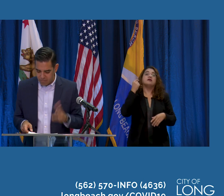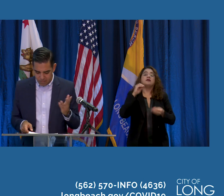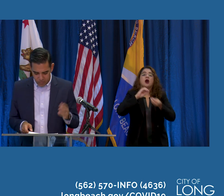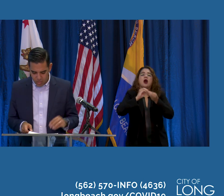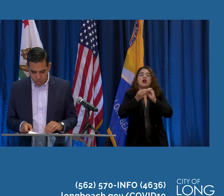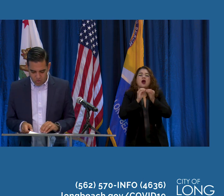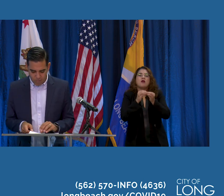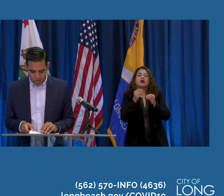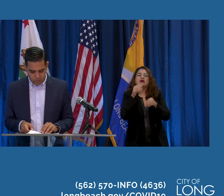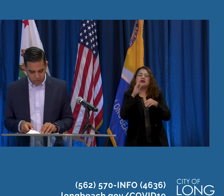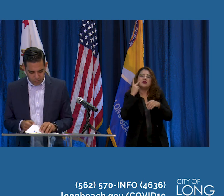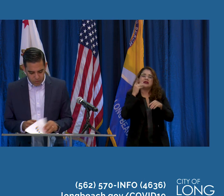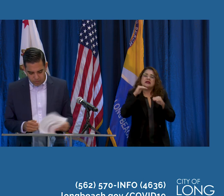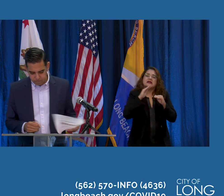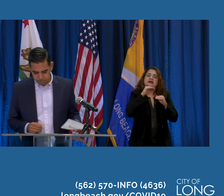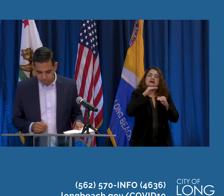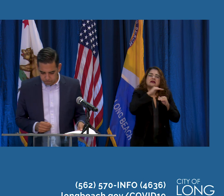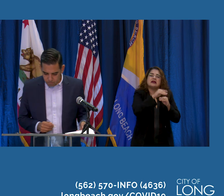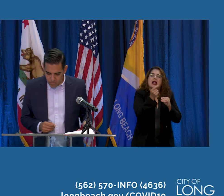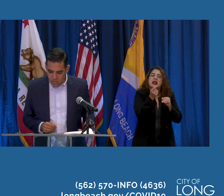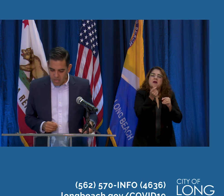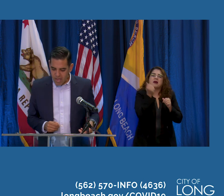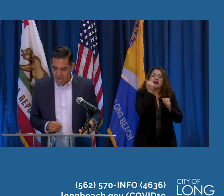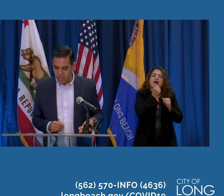day, but not much of a difference.